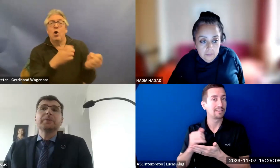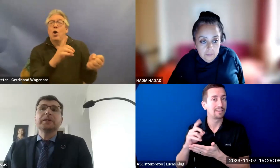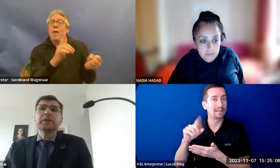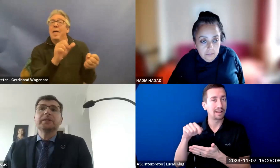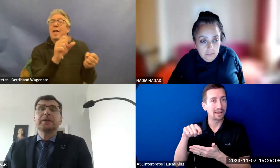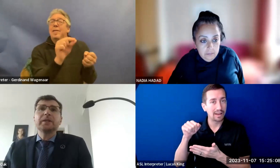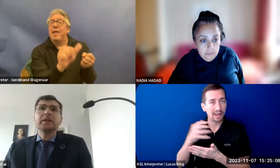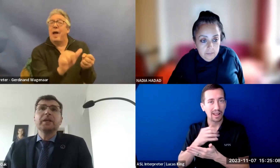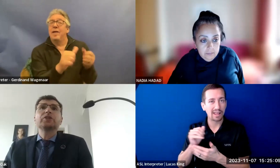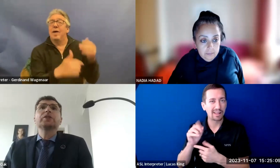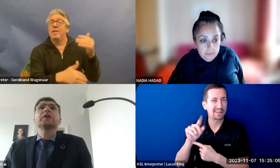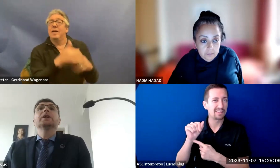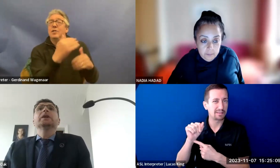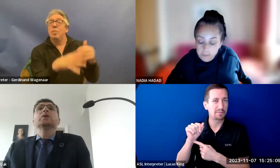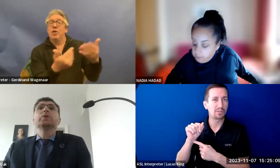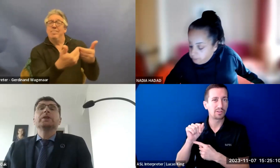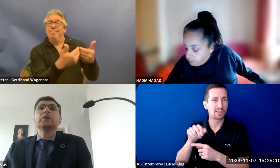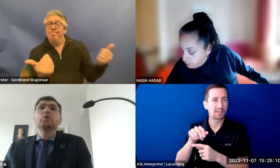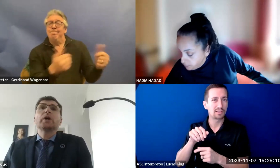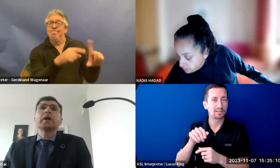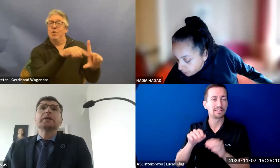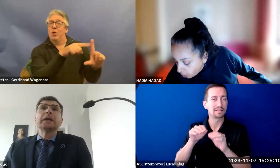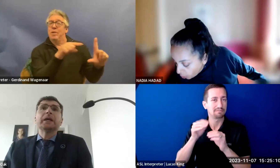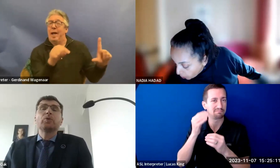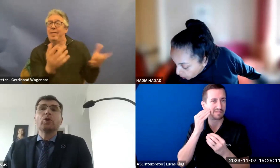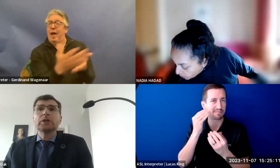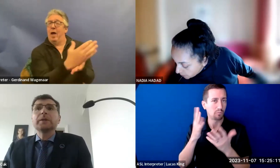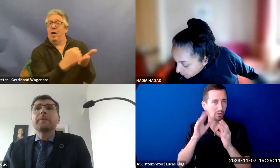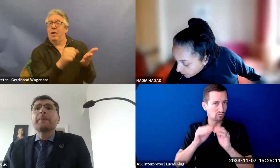and disability disaggregation within the UN and broadly.